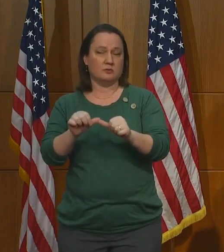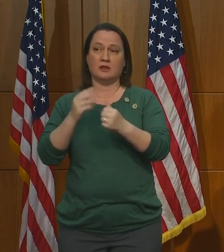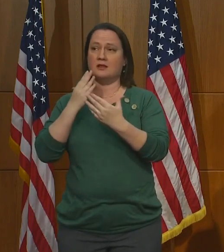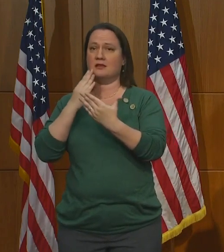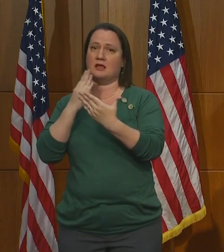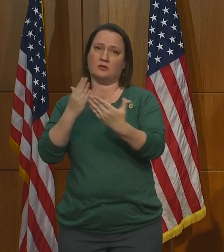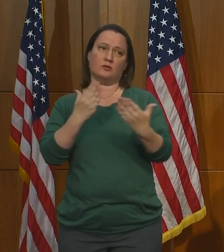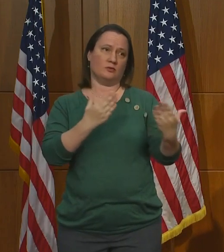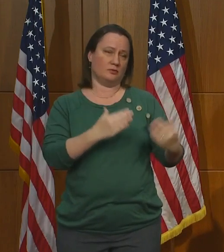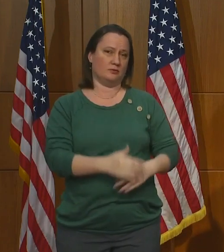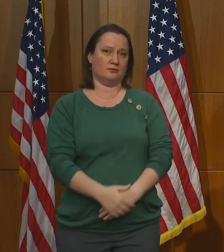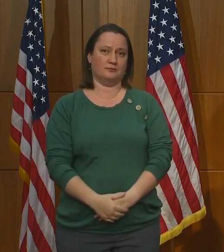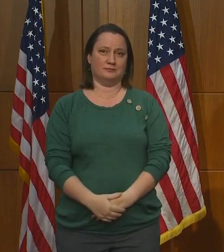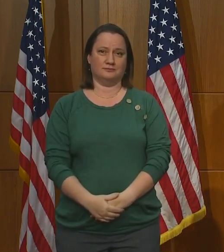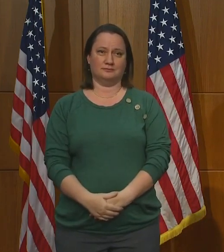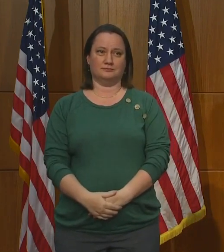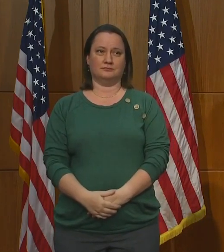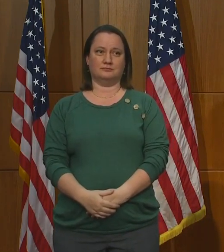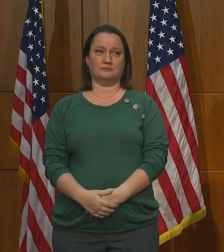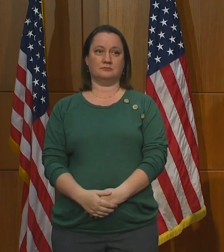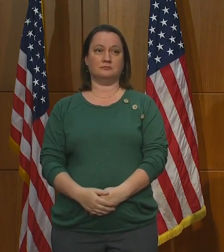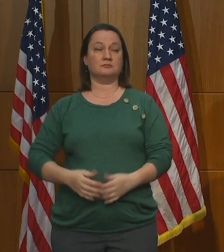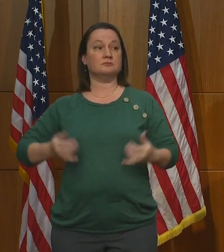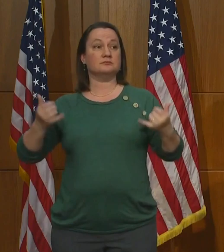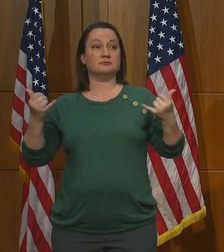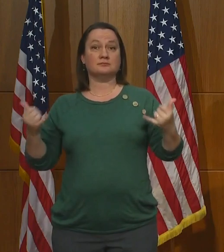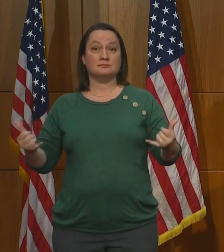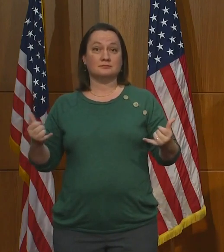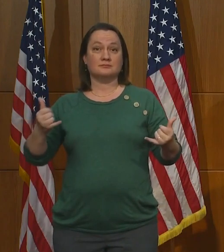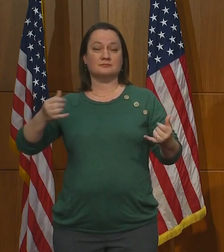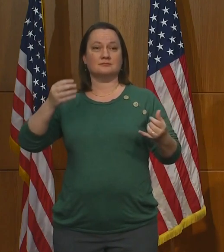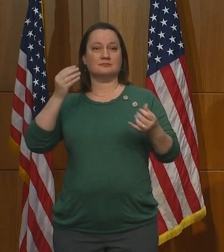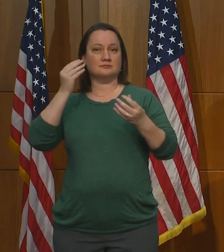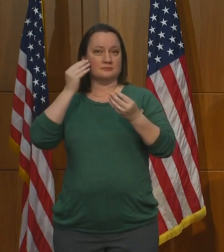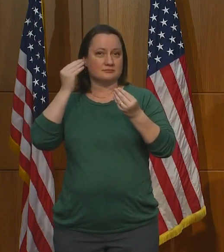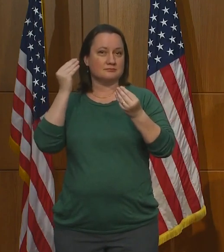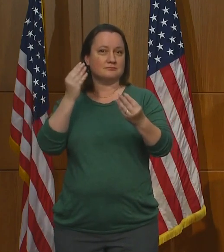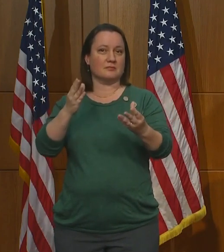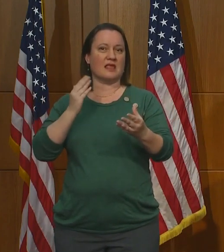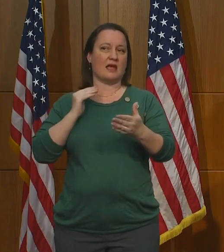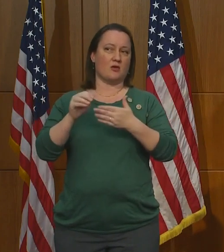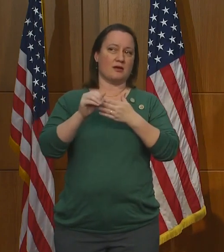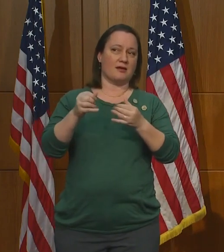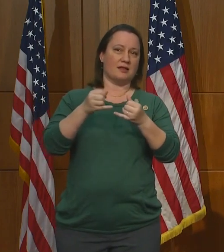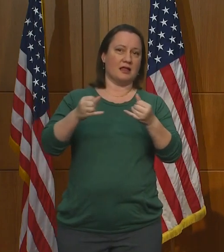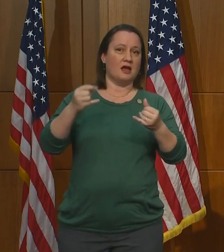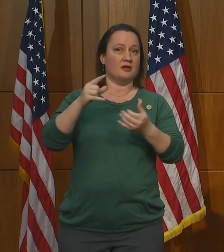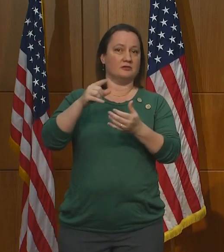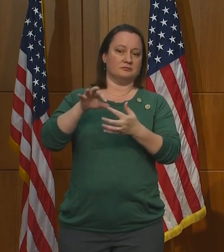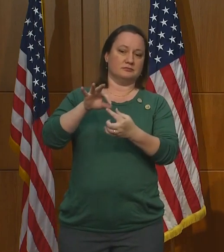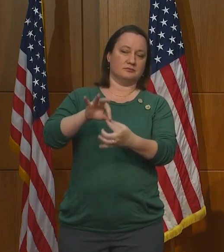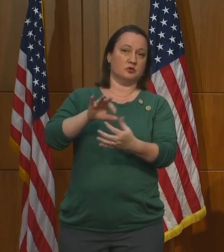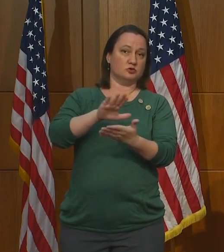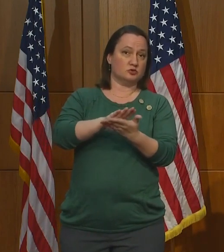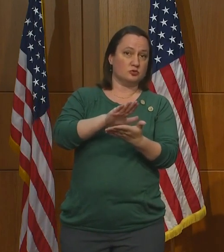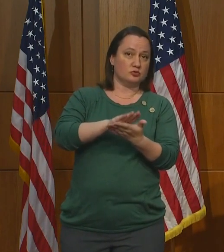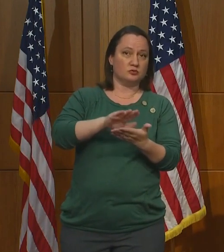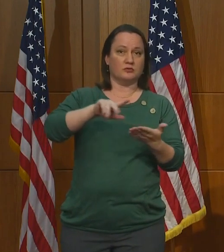GUIDANCE WITH HYGIENE SURVIVE AT. ALL OF YOU FOR THAT AS WE MOVE FORWARD. TODAY I'D LIKE TO